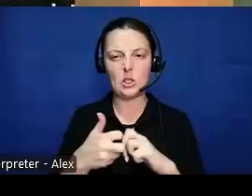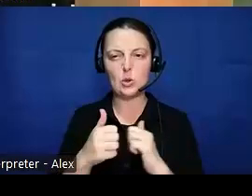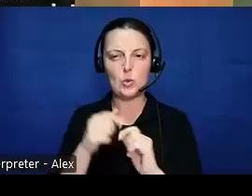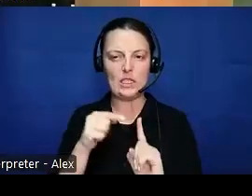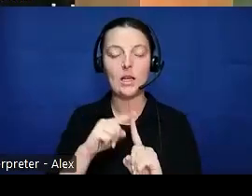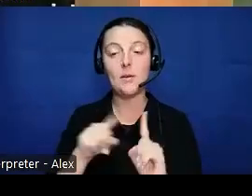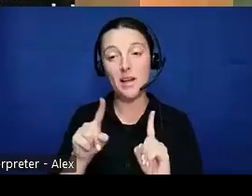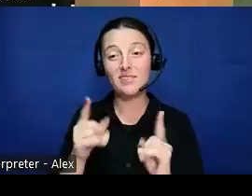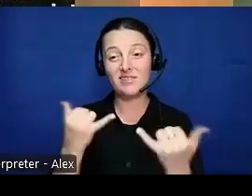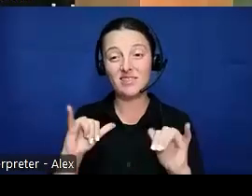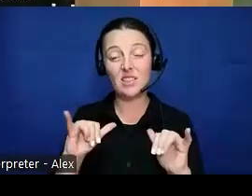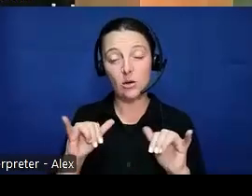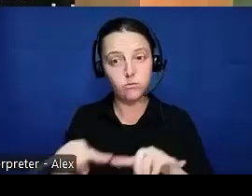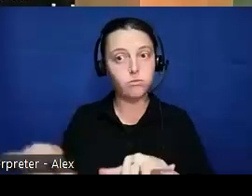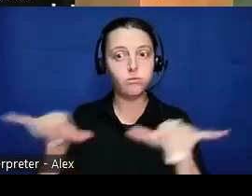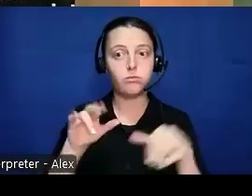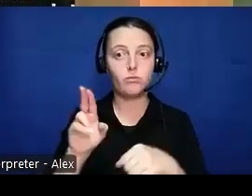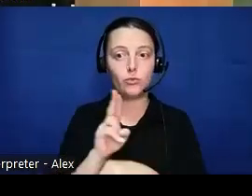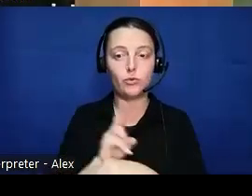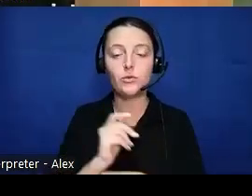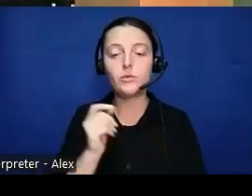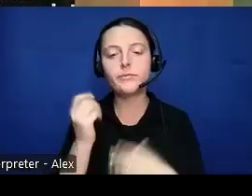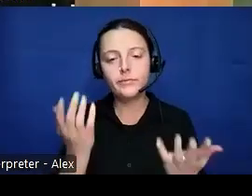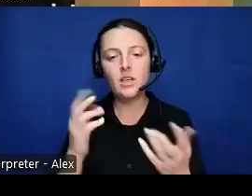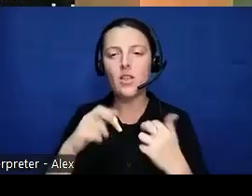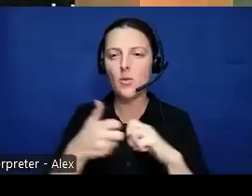um doesn't get a lot of attention and I said you know what let me just look at that problem list